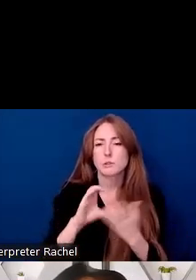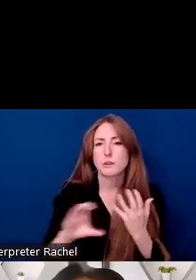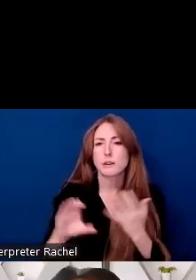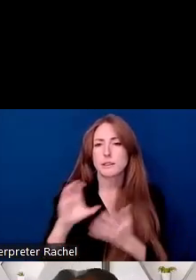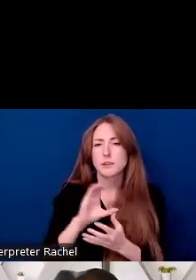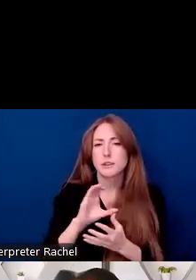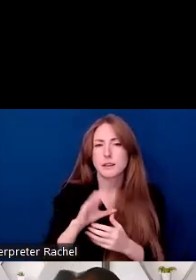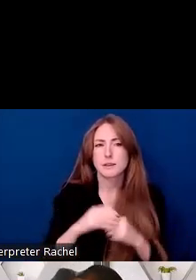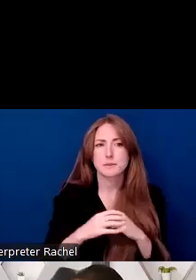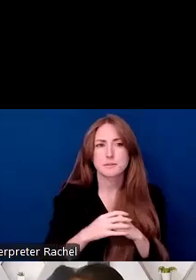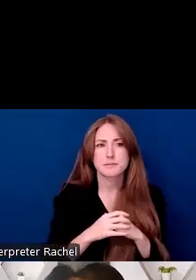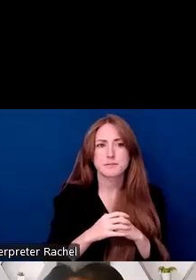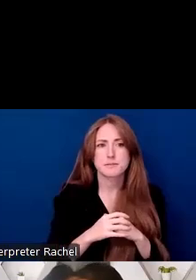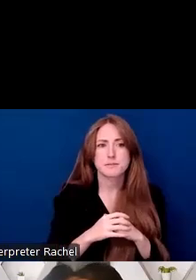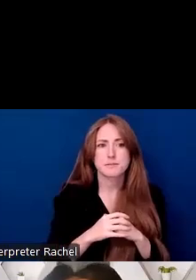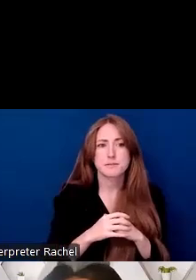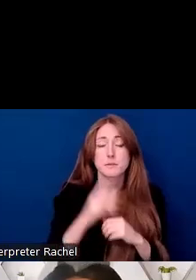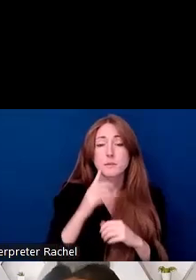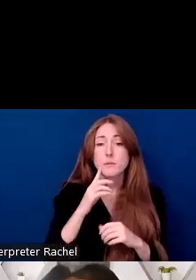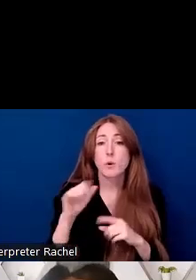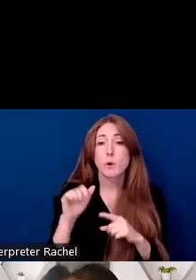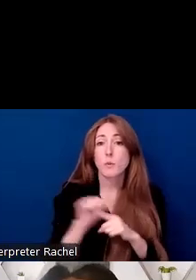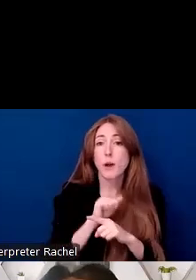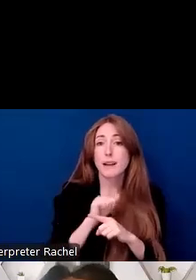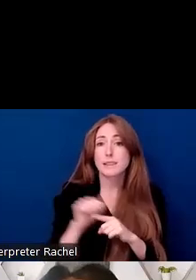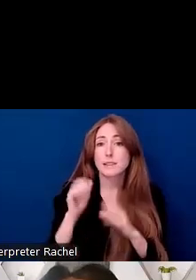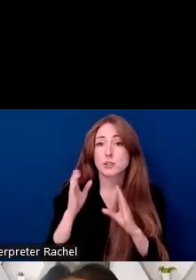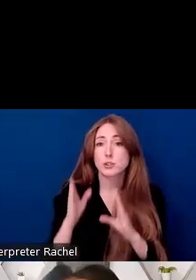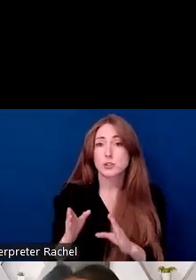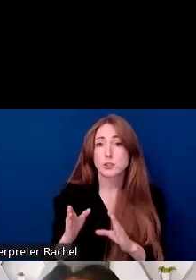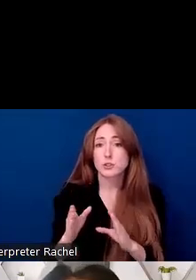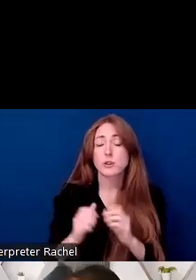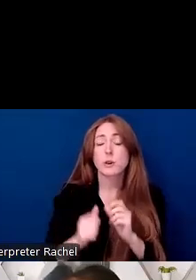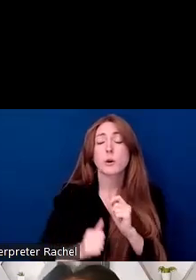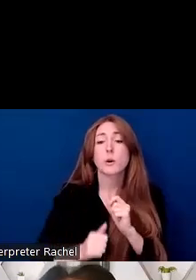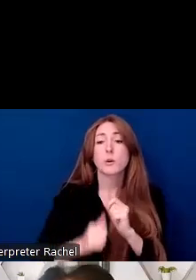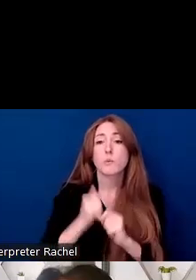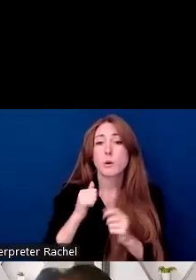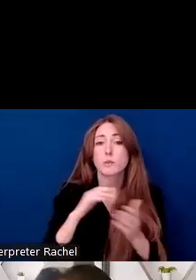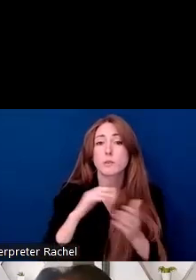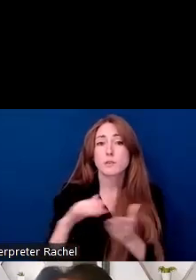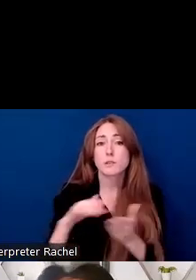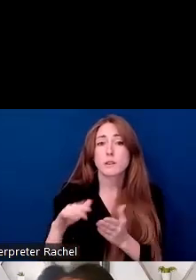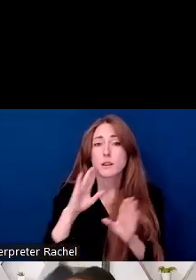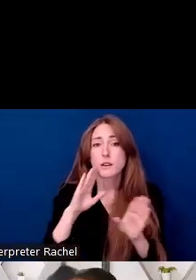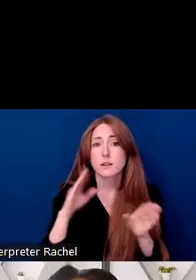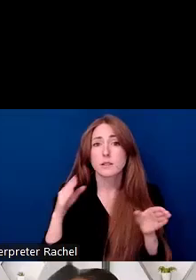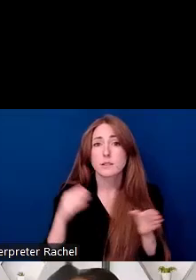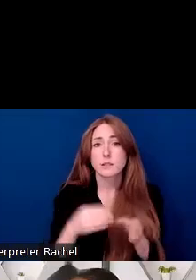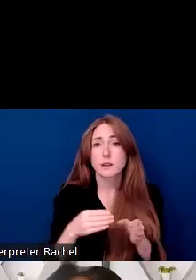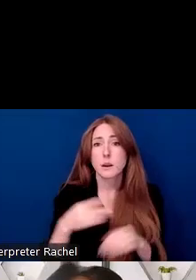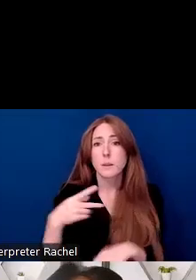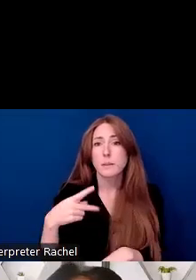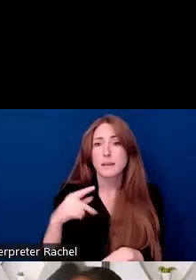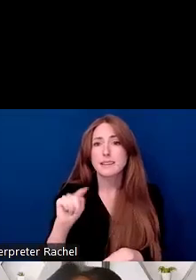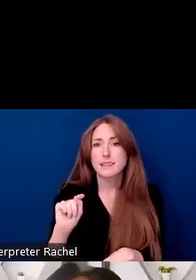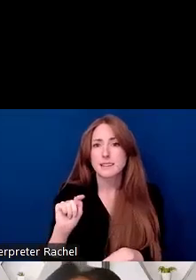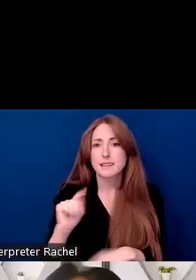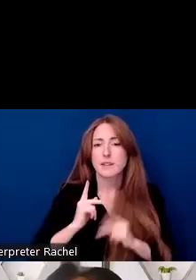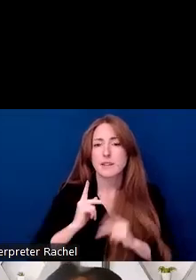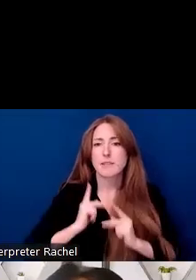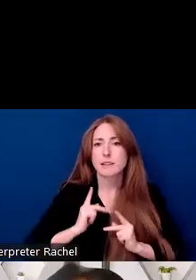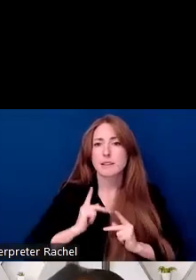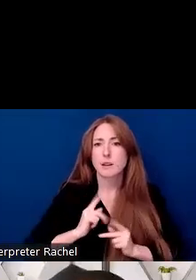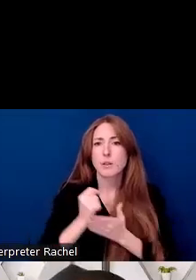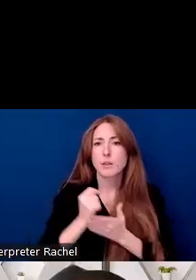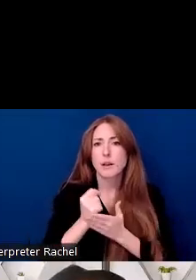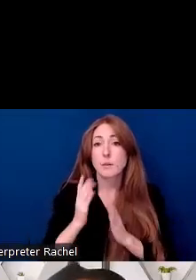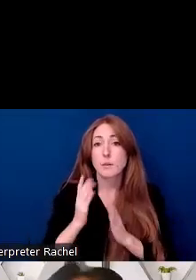participating practitioners, most of the study targeted PT physiotherapists with around 70%,